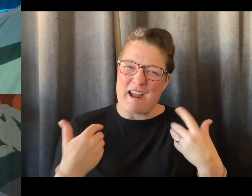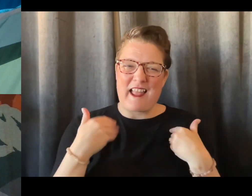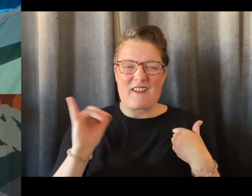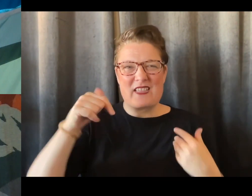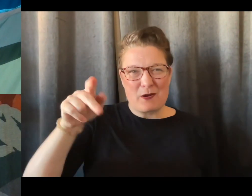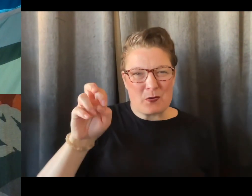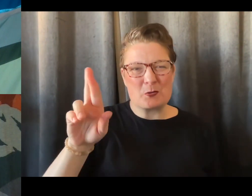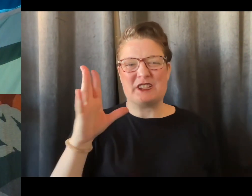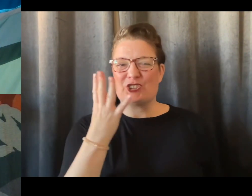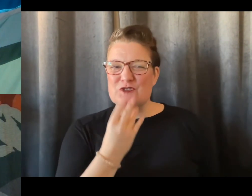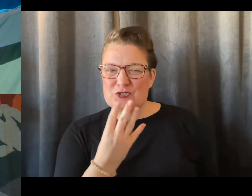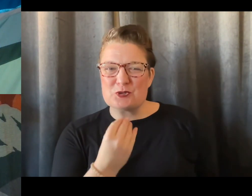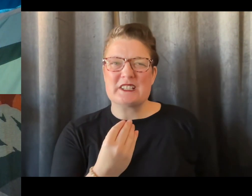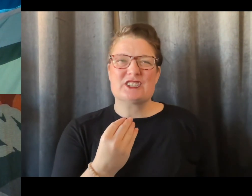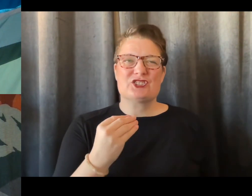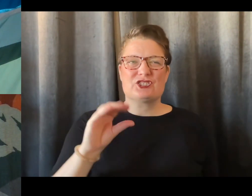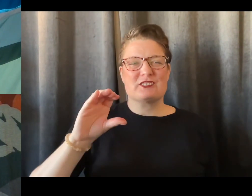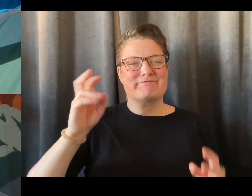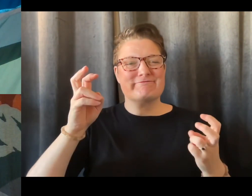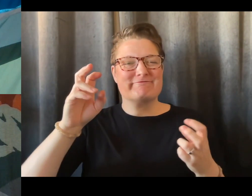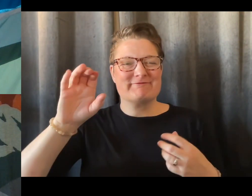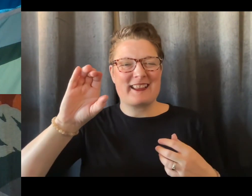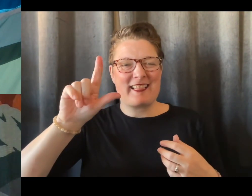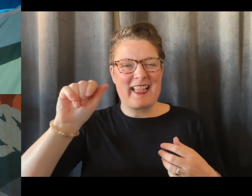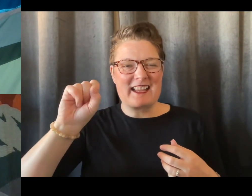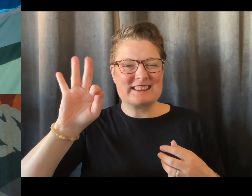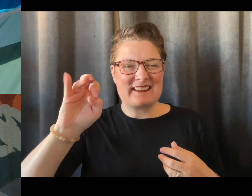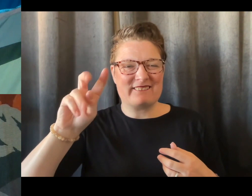like classifieds or something, like it be a thing to like find your